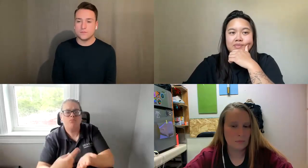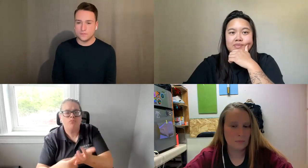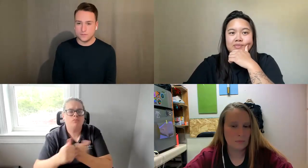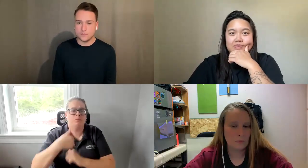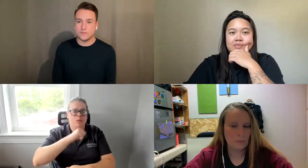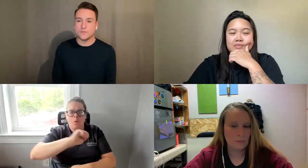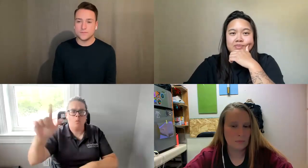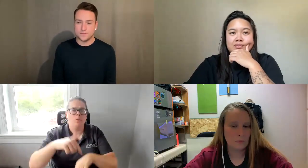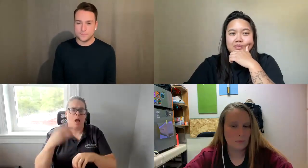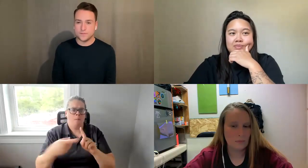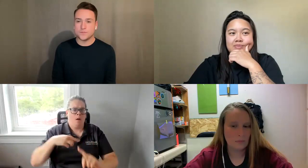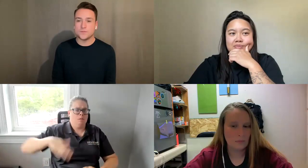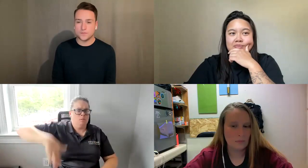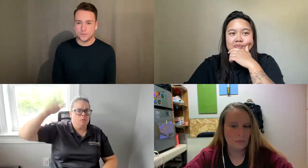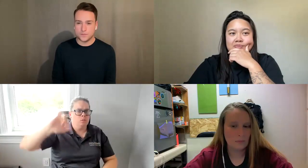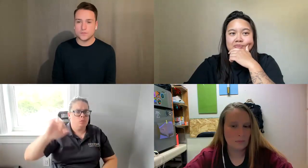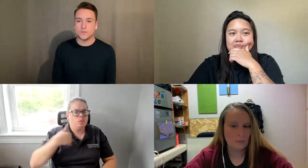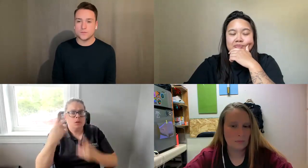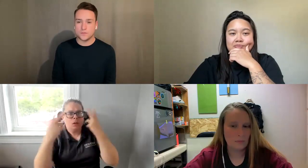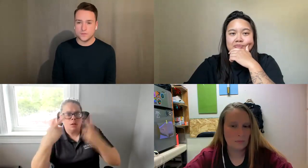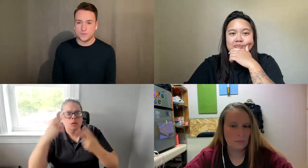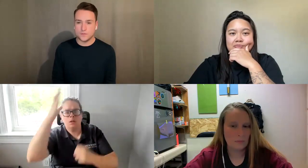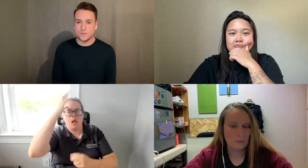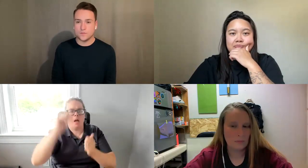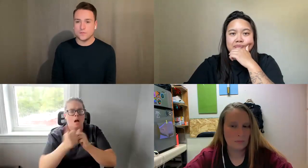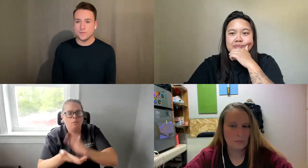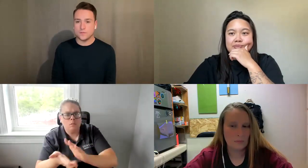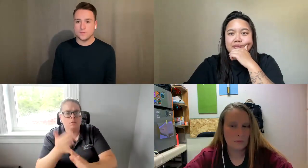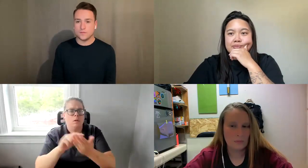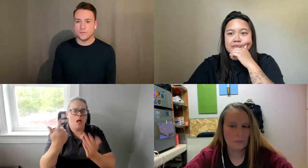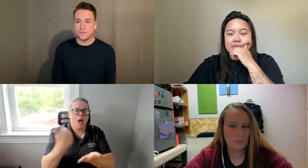I was able to have an ongoing conversation with him as I needed.